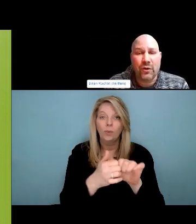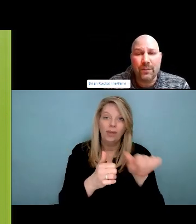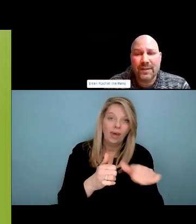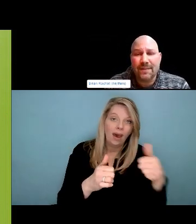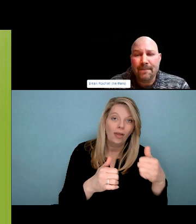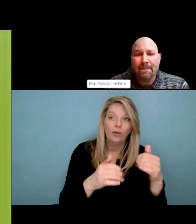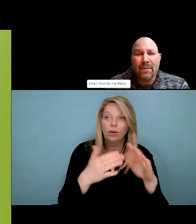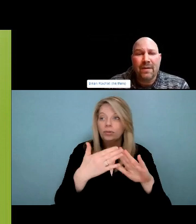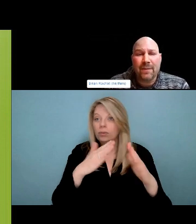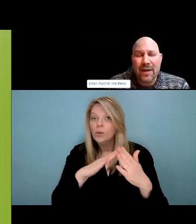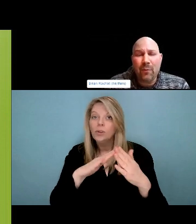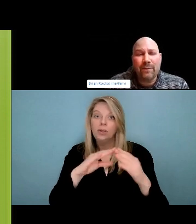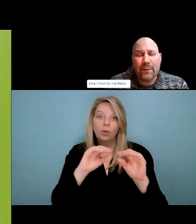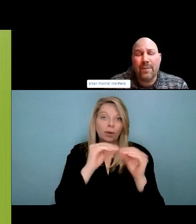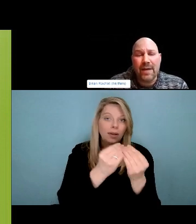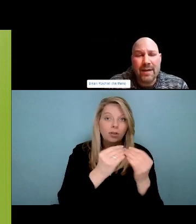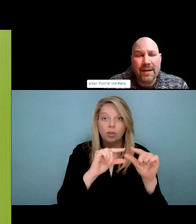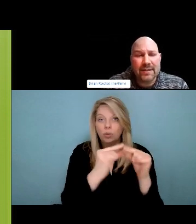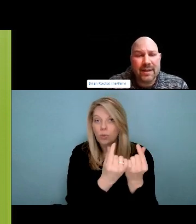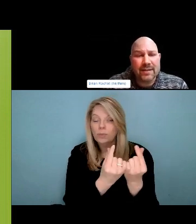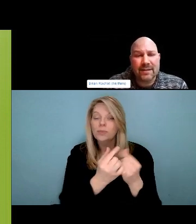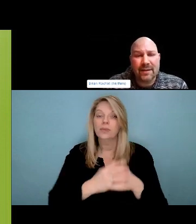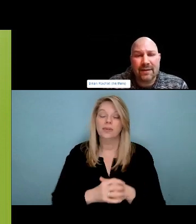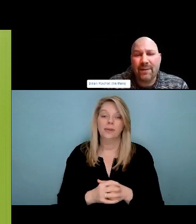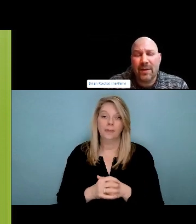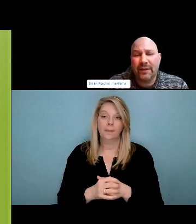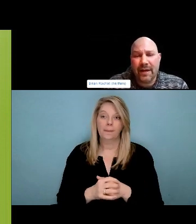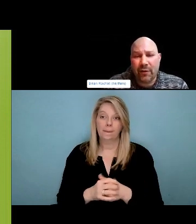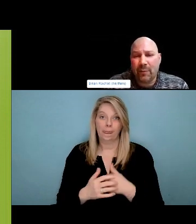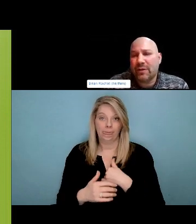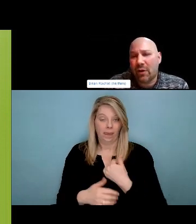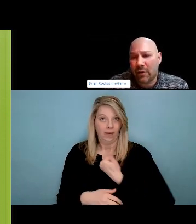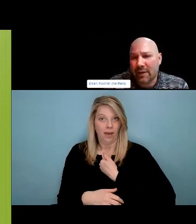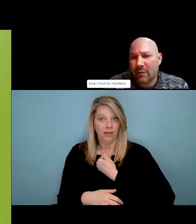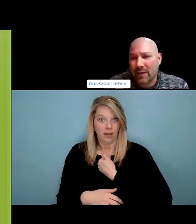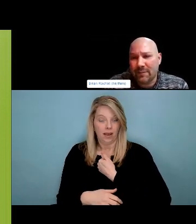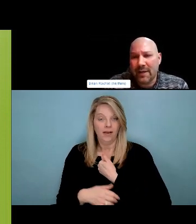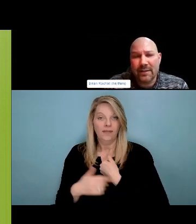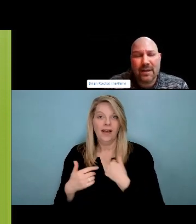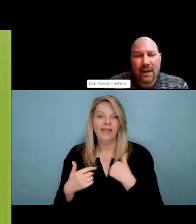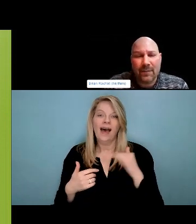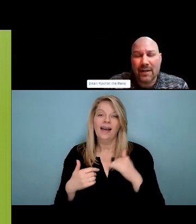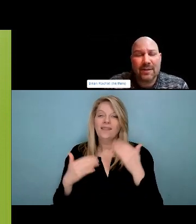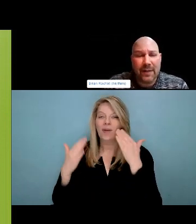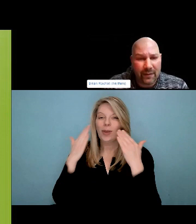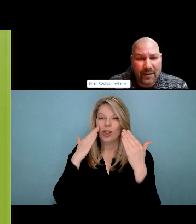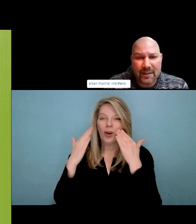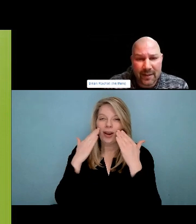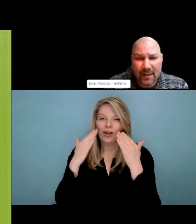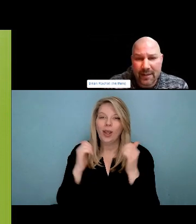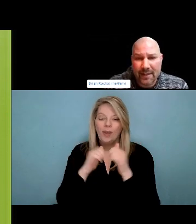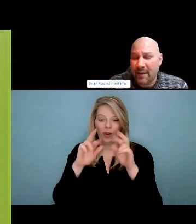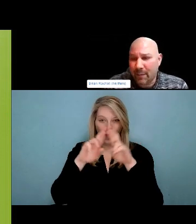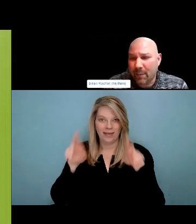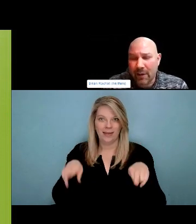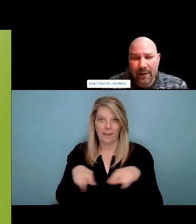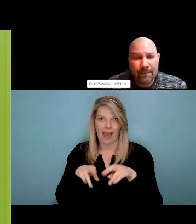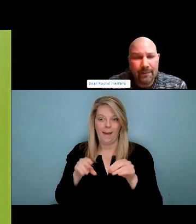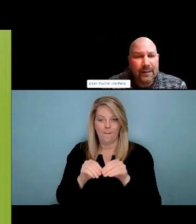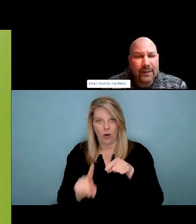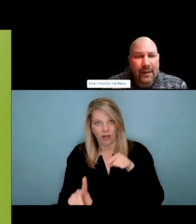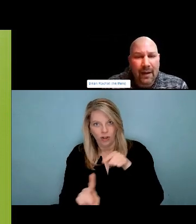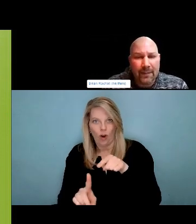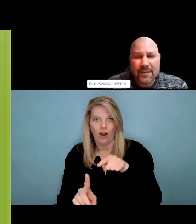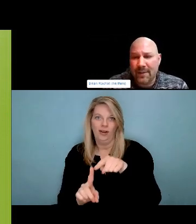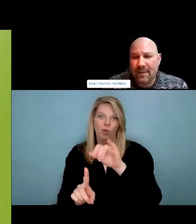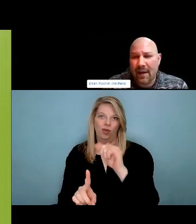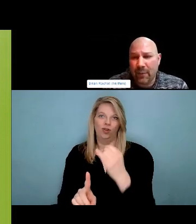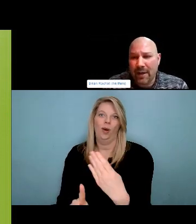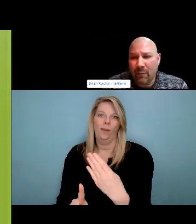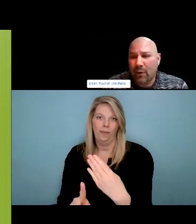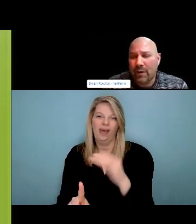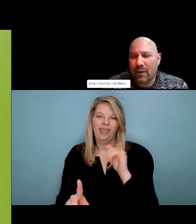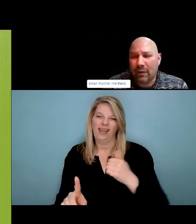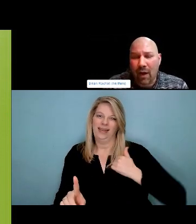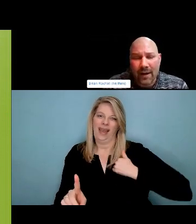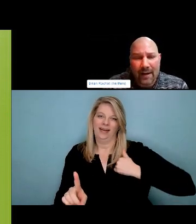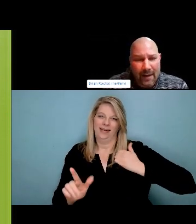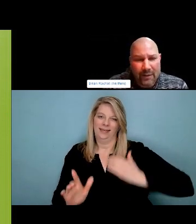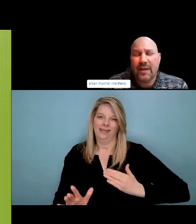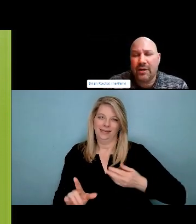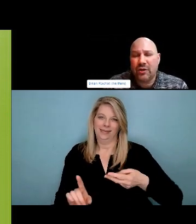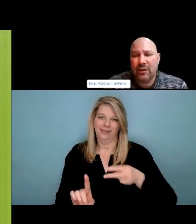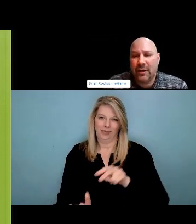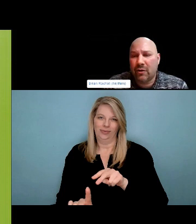so thinking about how do we support our relatives in the spaces that they're in.